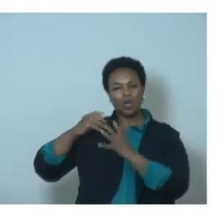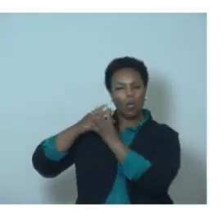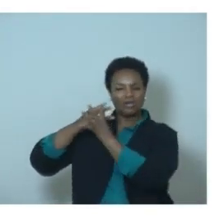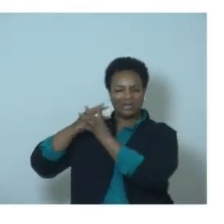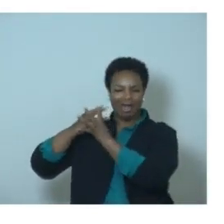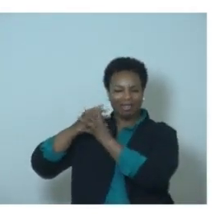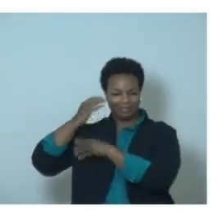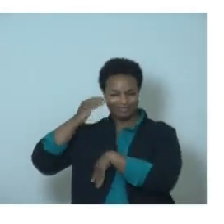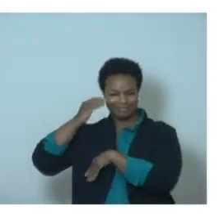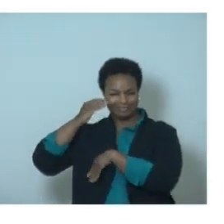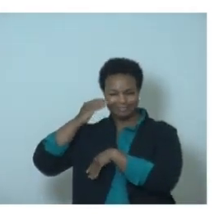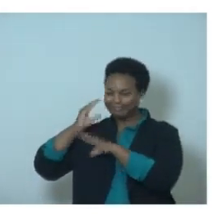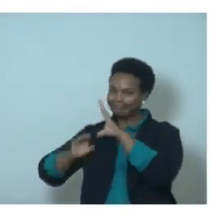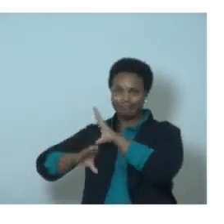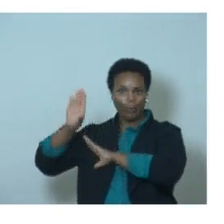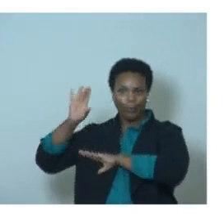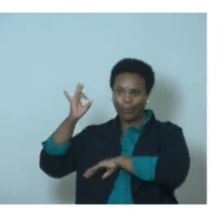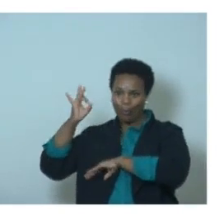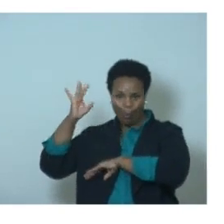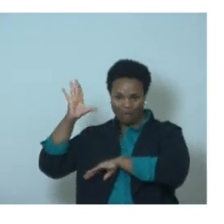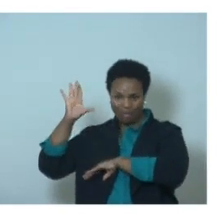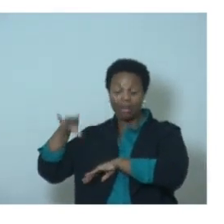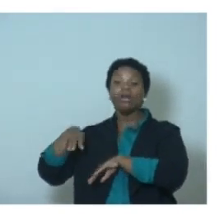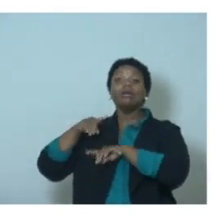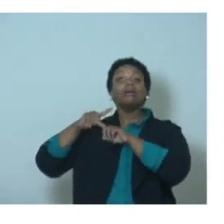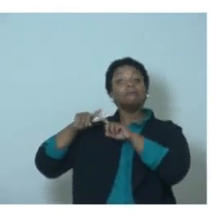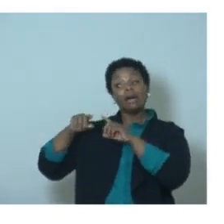WITHOUT IT. HOWEVER, I WILL MENTION SOUTHWEST WAS 1.13.